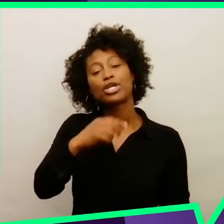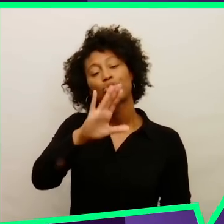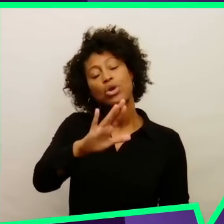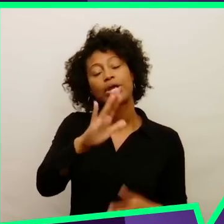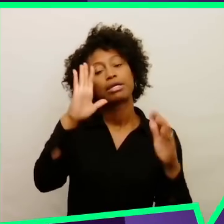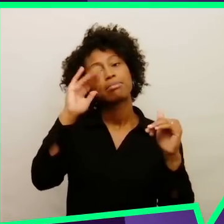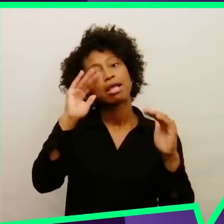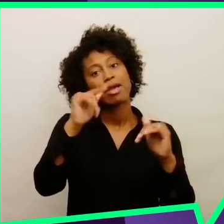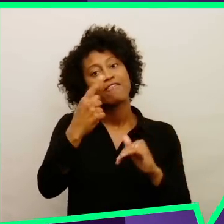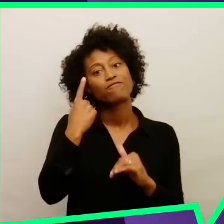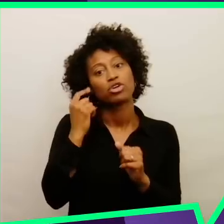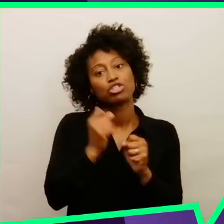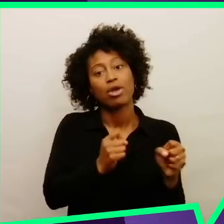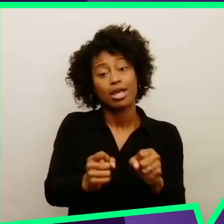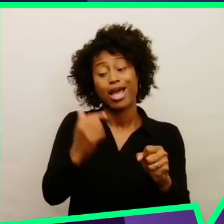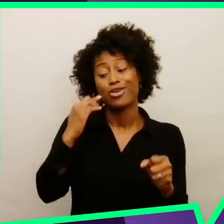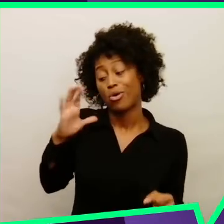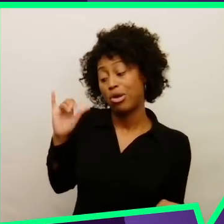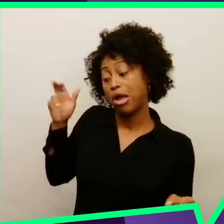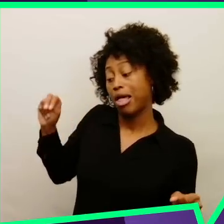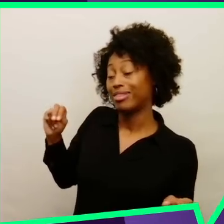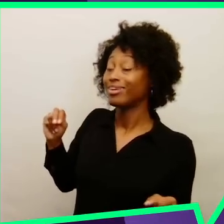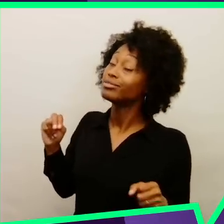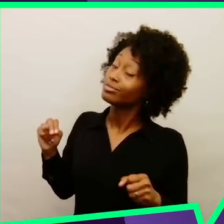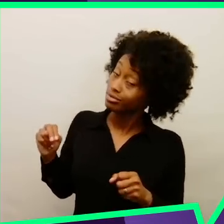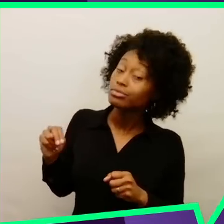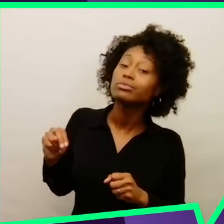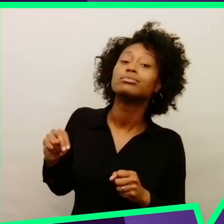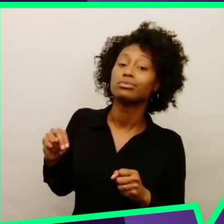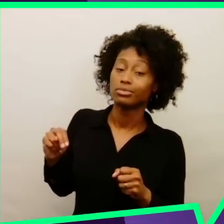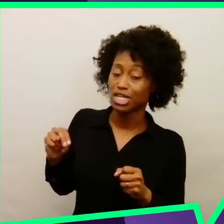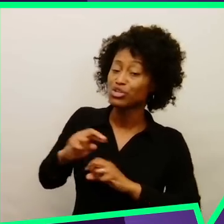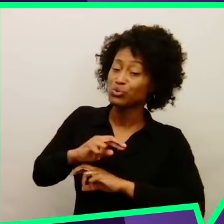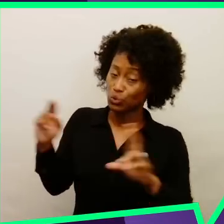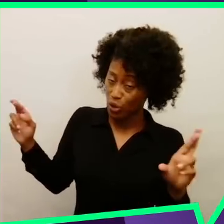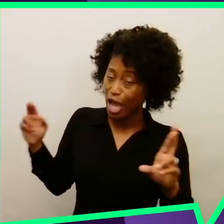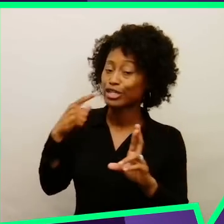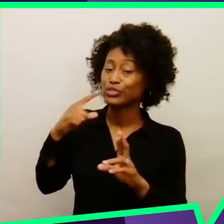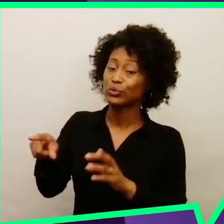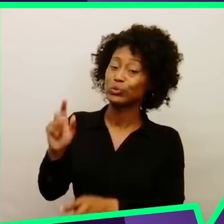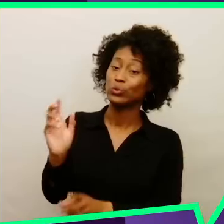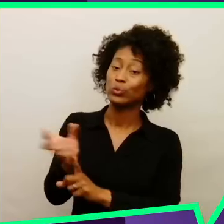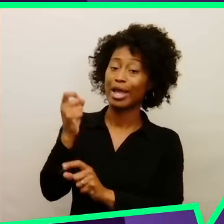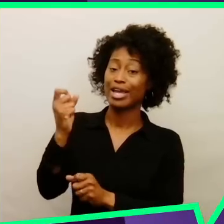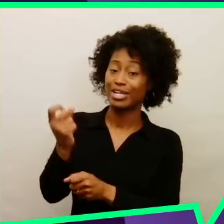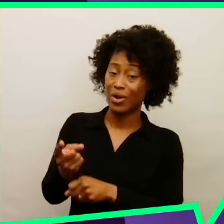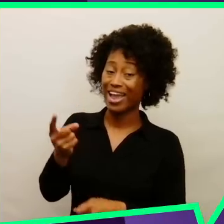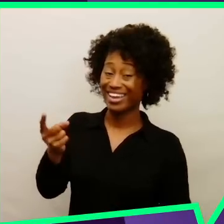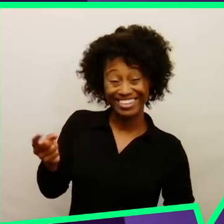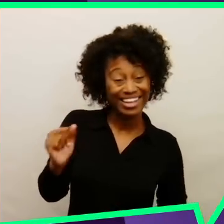Because I know that Colin, very clearly, is gifted at these games. Yeah.